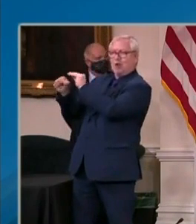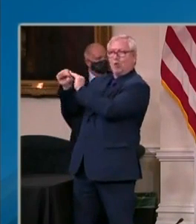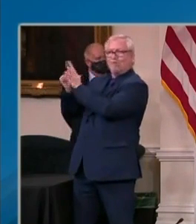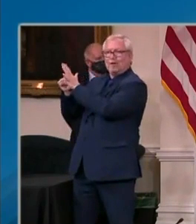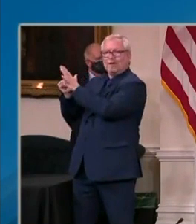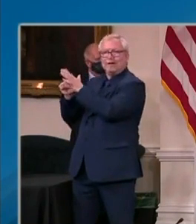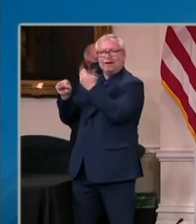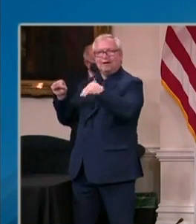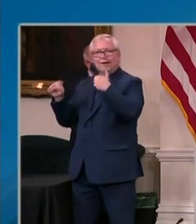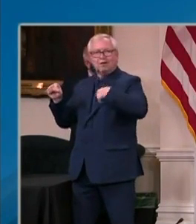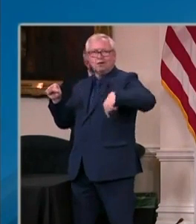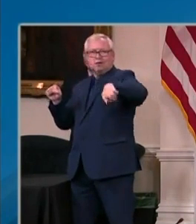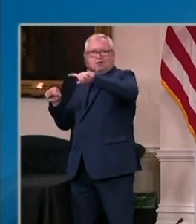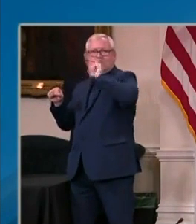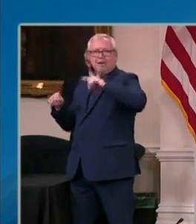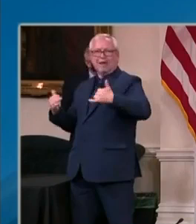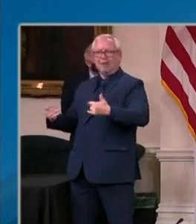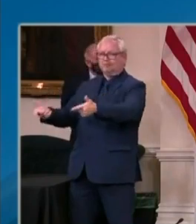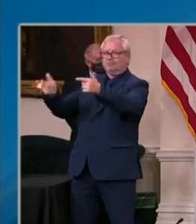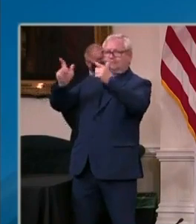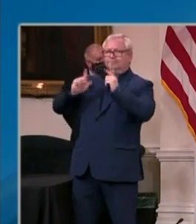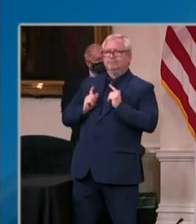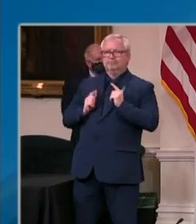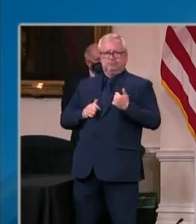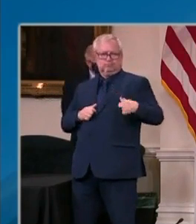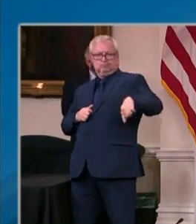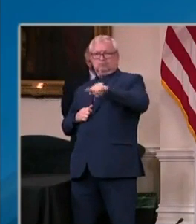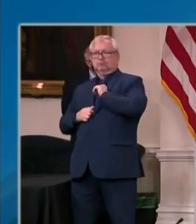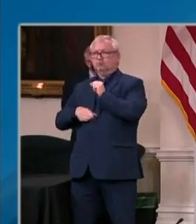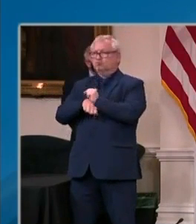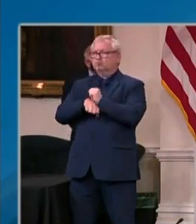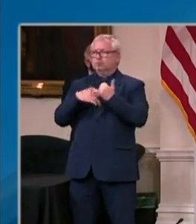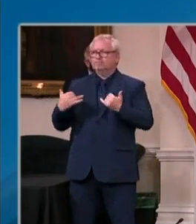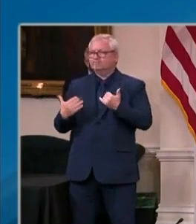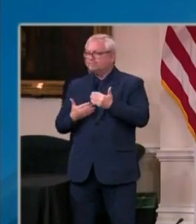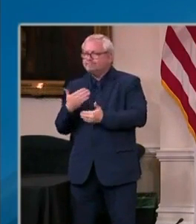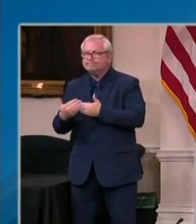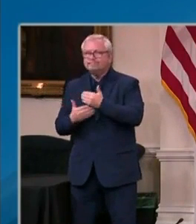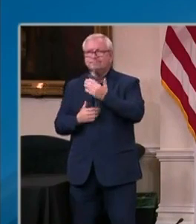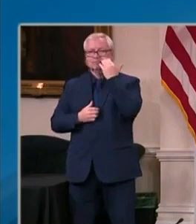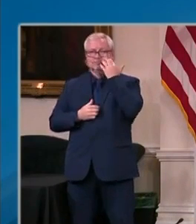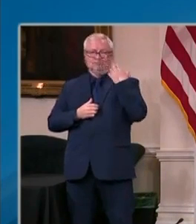THEY ARE FIGURING OUT HOW TO FIGHT BACK AND SO SHOULD ALL OF US.